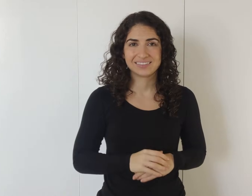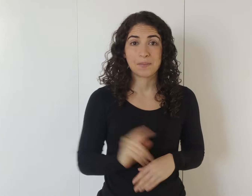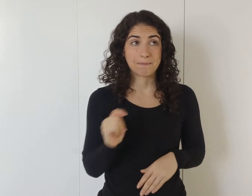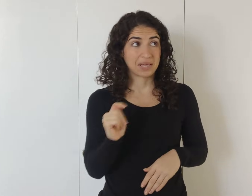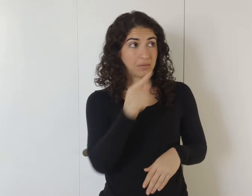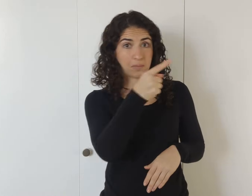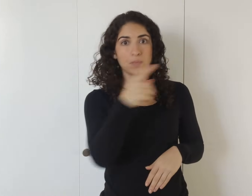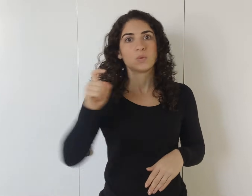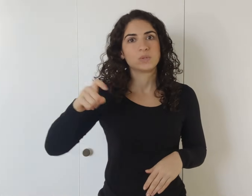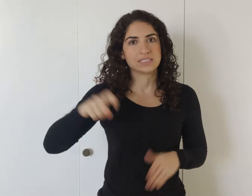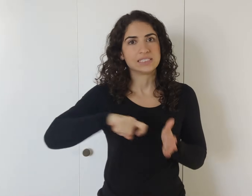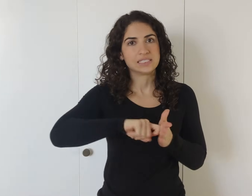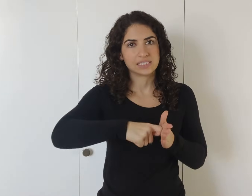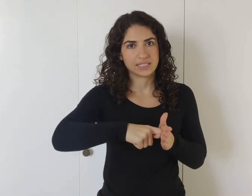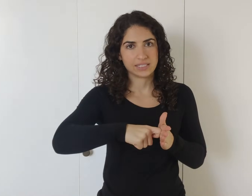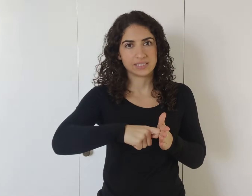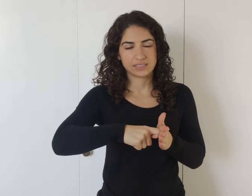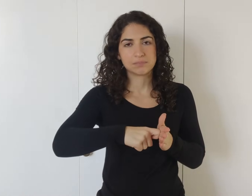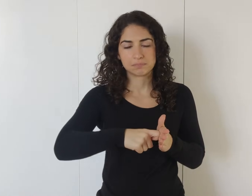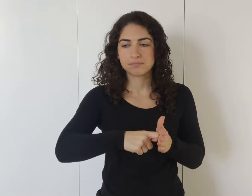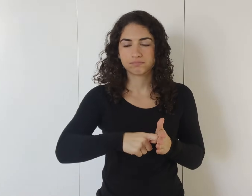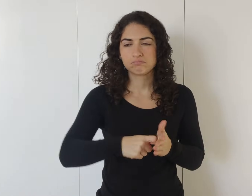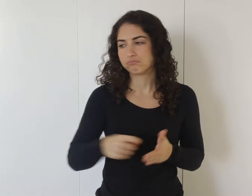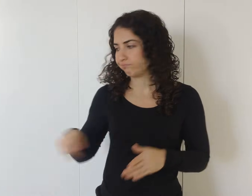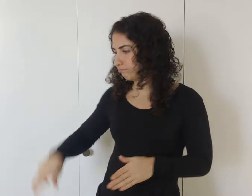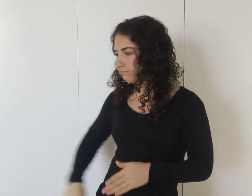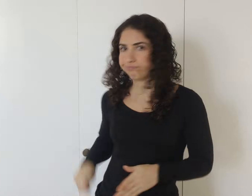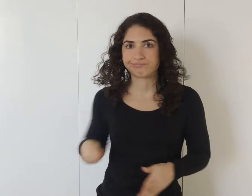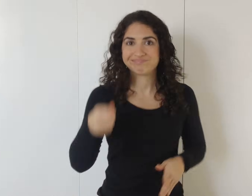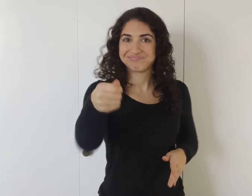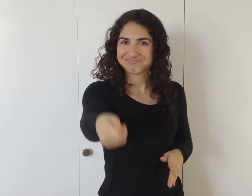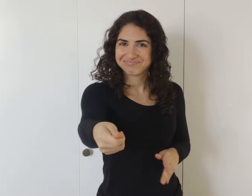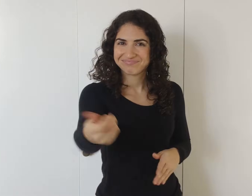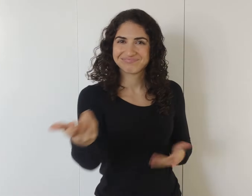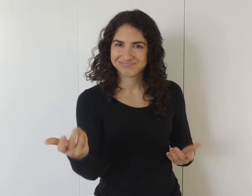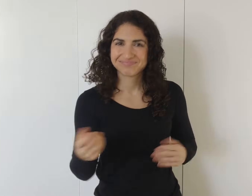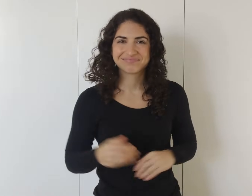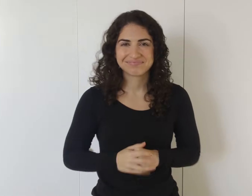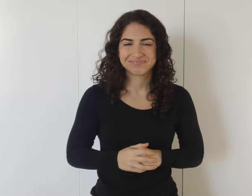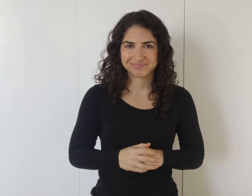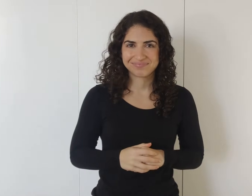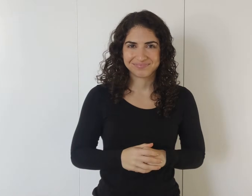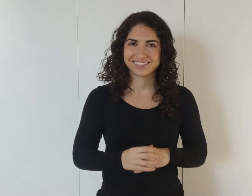"For the bathroom you need a key." And then you give it to them!